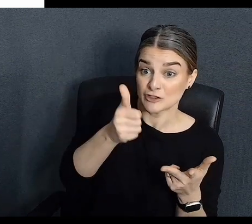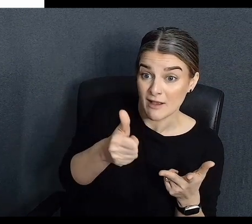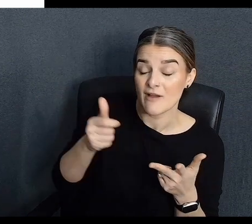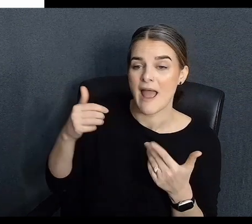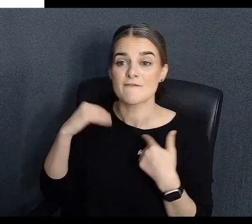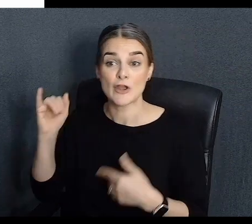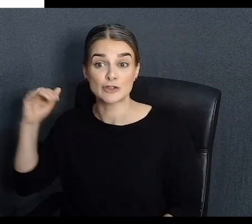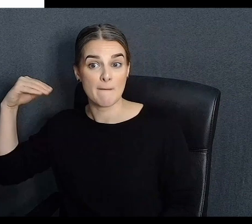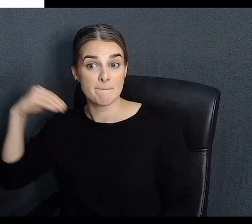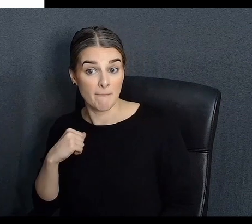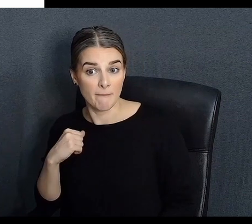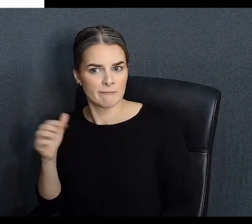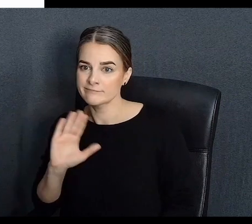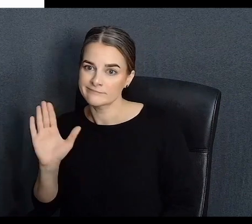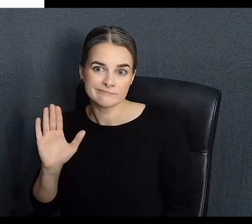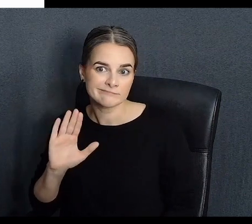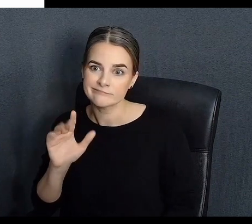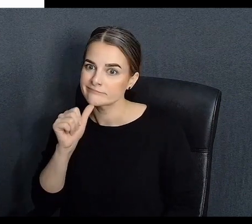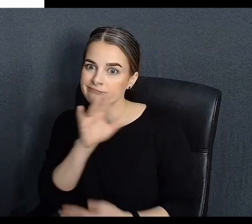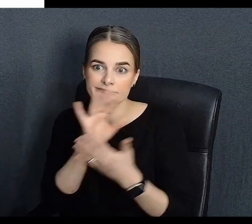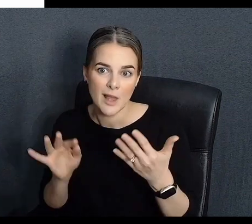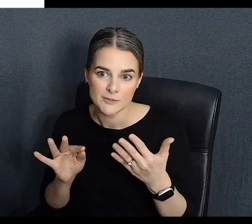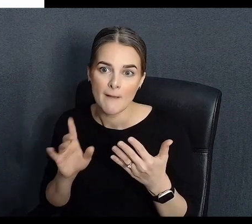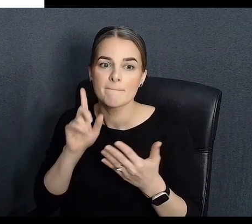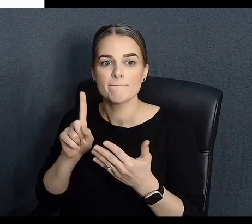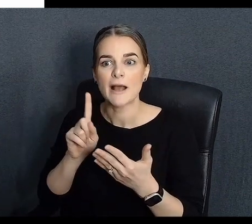You have to go through one of these special vendors